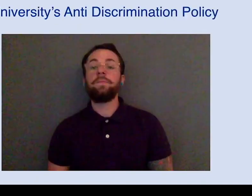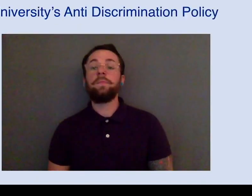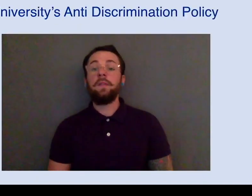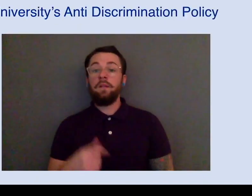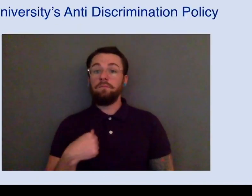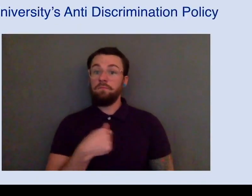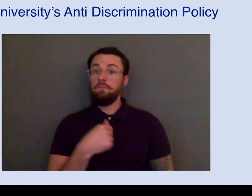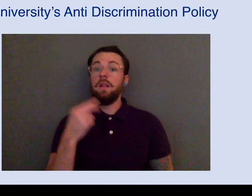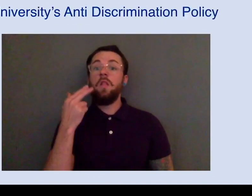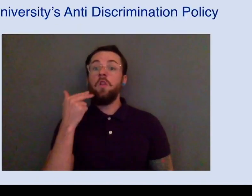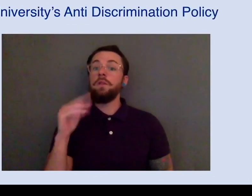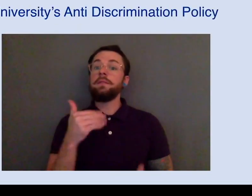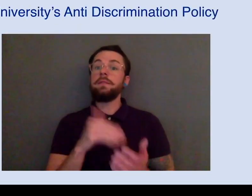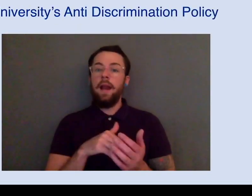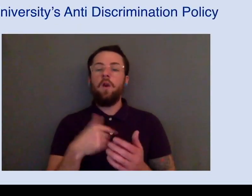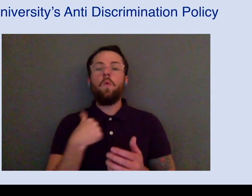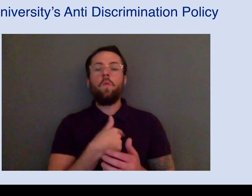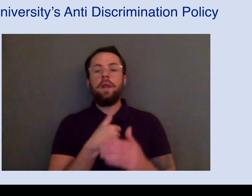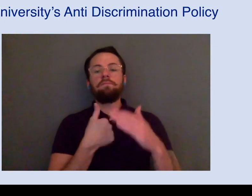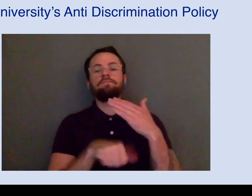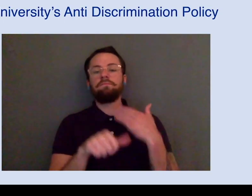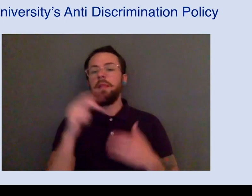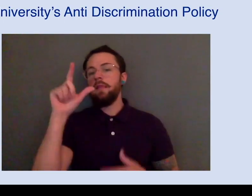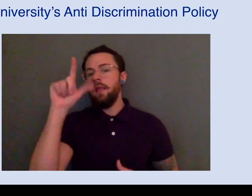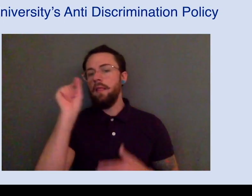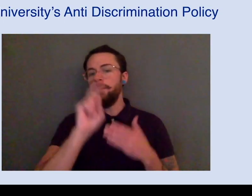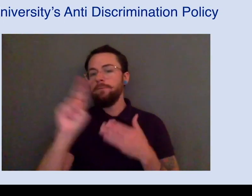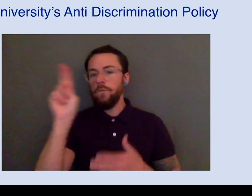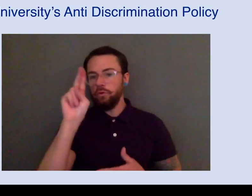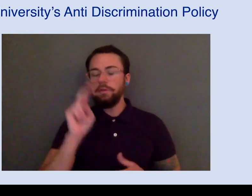It's going to make a big difference to your LGBTQ student population.